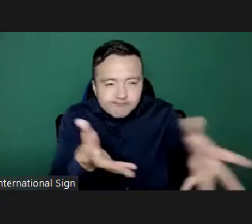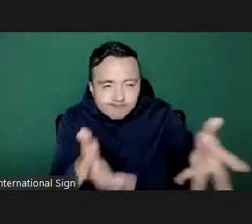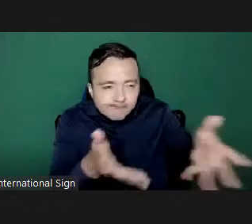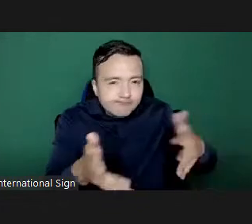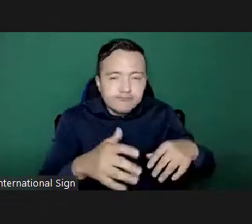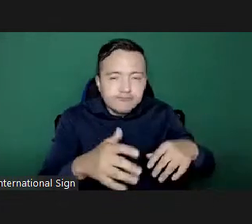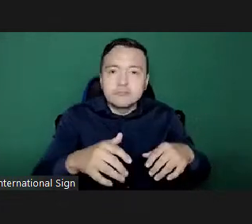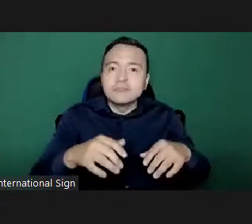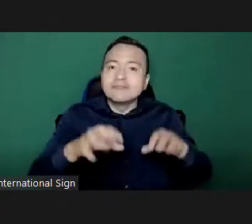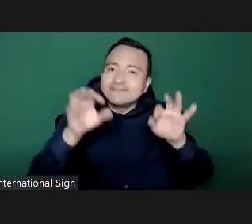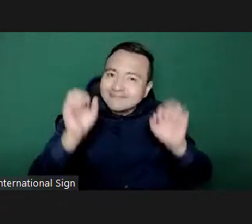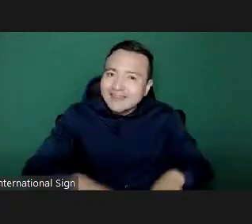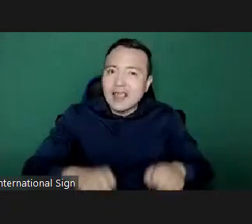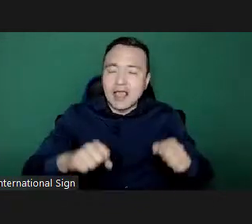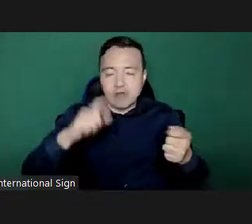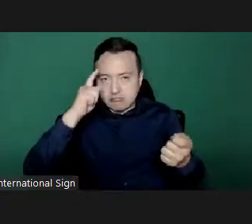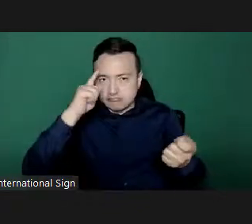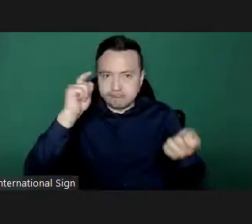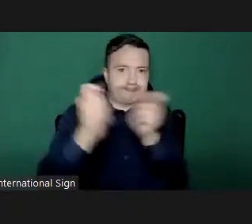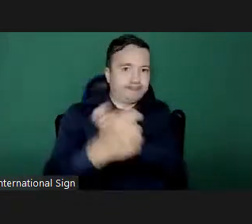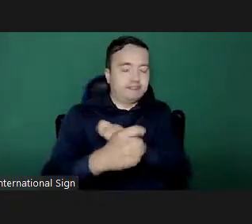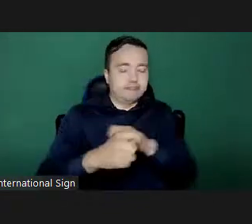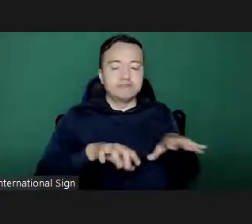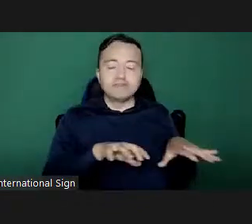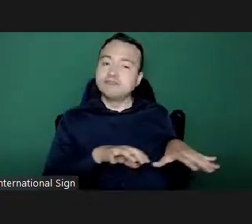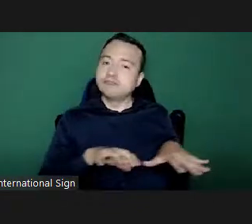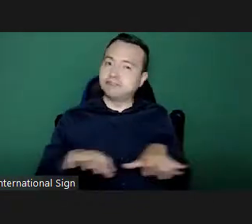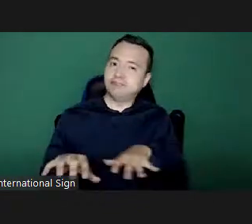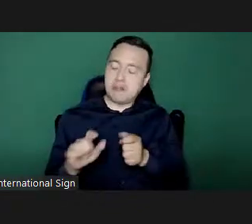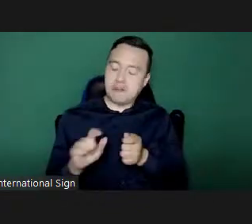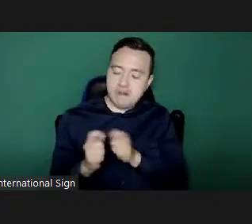We will use both mainstream, traditional, and non-traditional